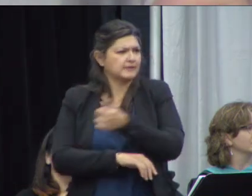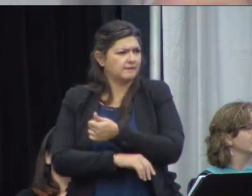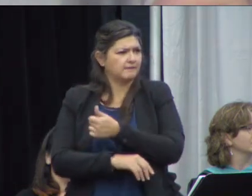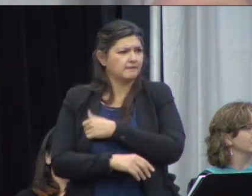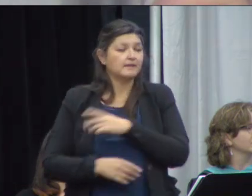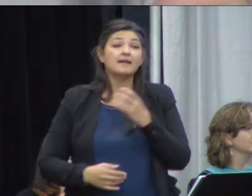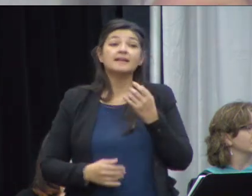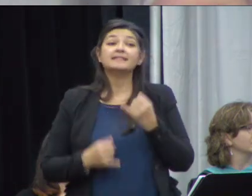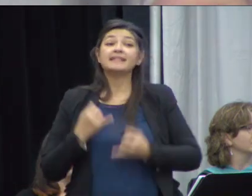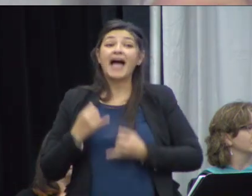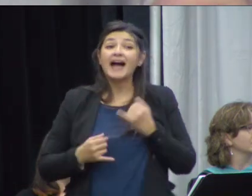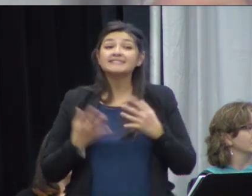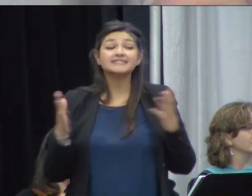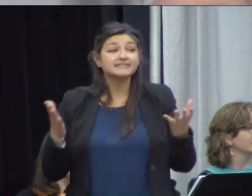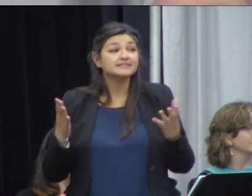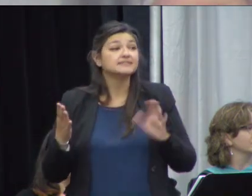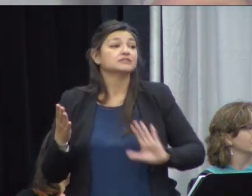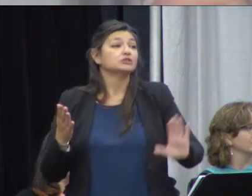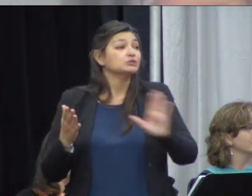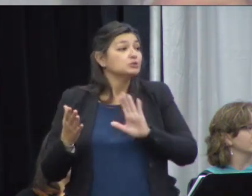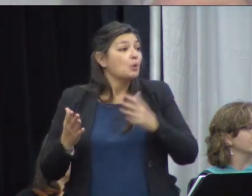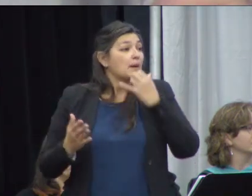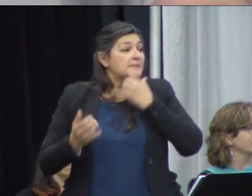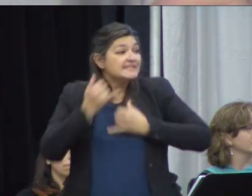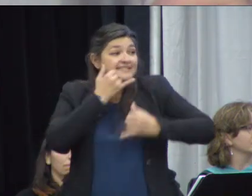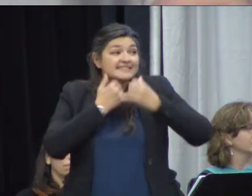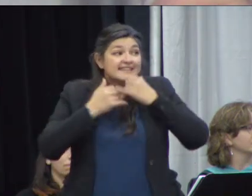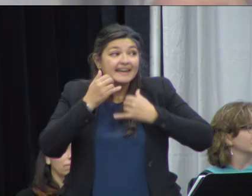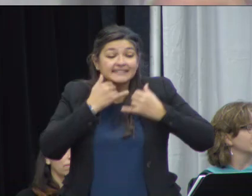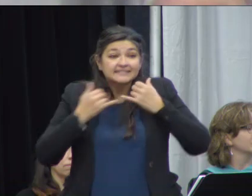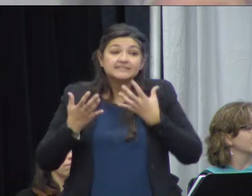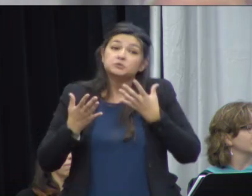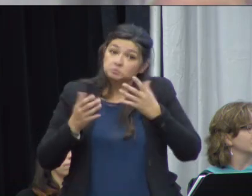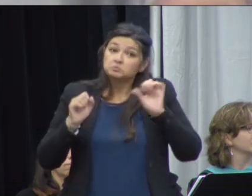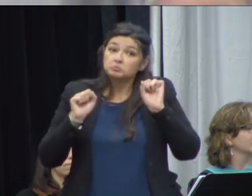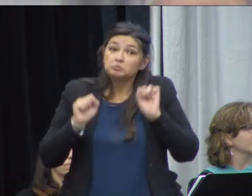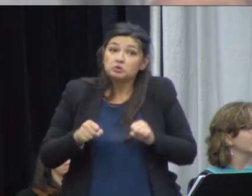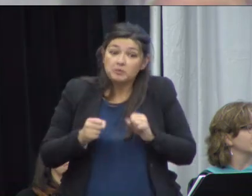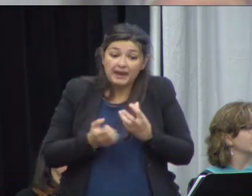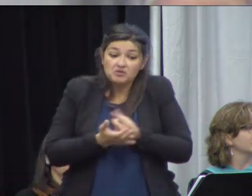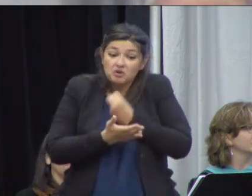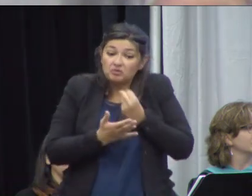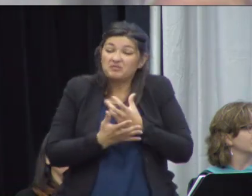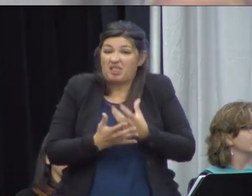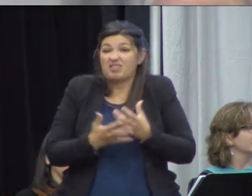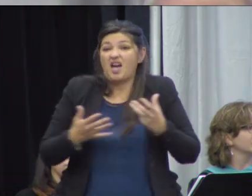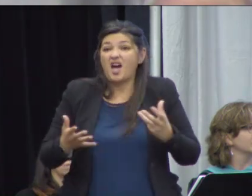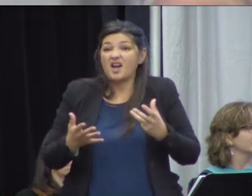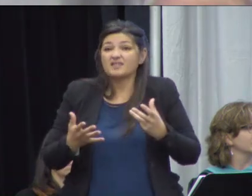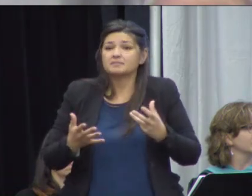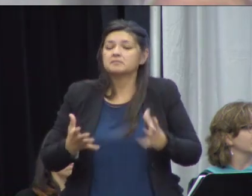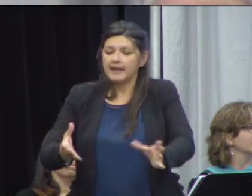There is much value to be had when you claim it, pay the price, learn the lesson, and grow.